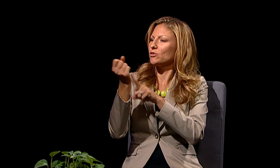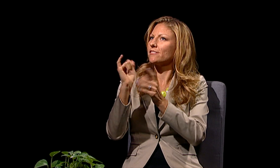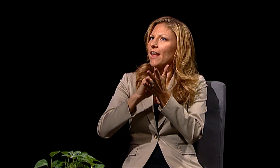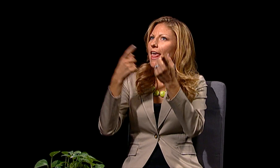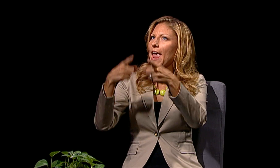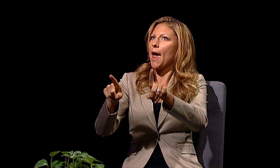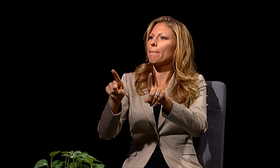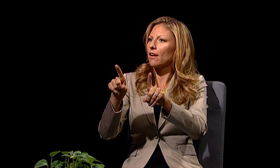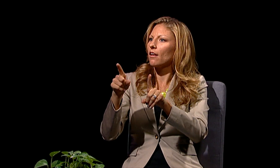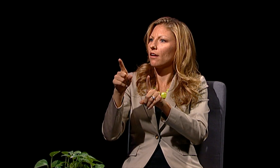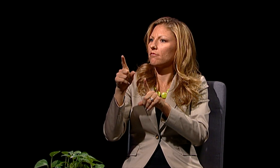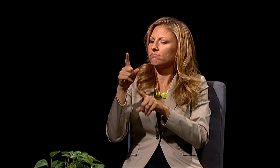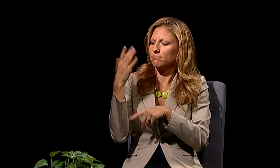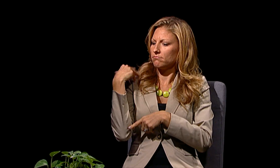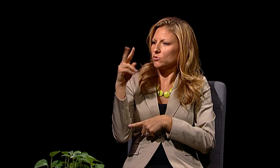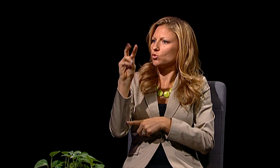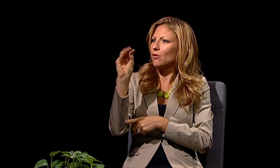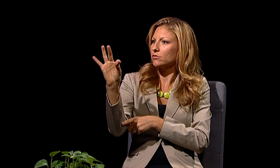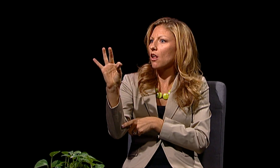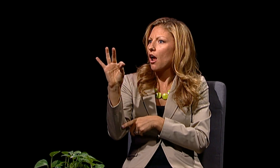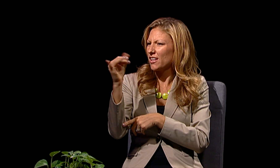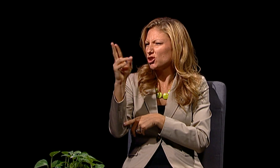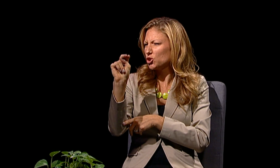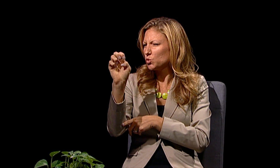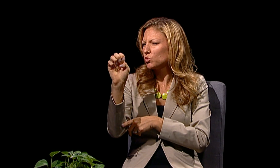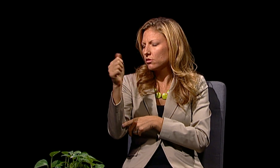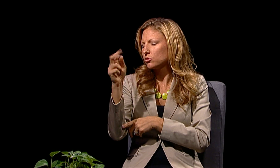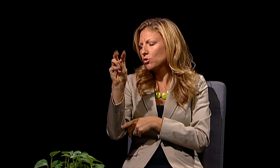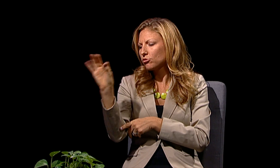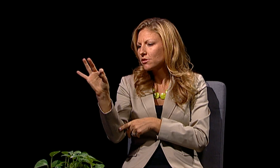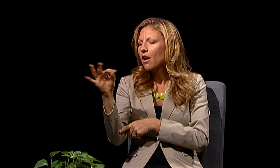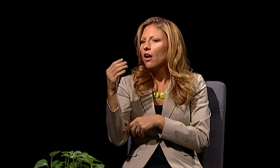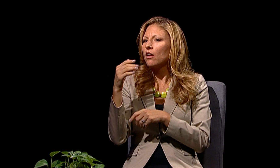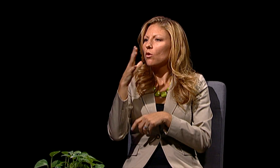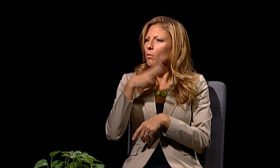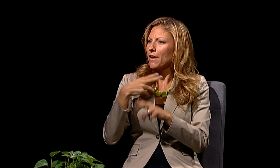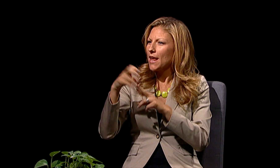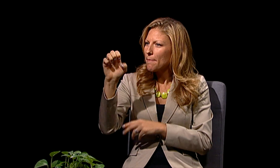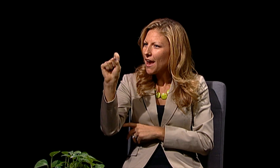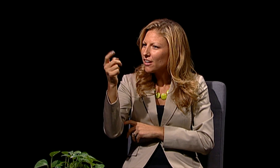THAT MAKES ME THINK OF ONE SITUATION THAT HAPPENED IN 2009, THAT WAS JUNE OF 2009.